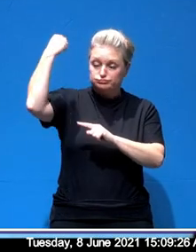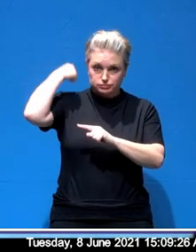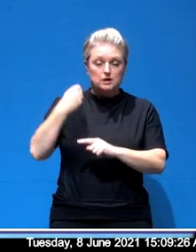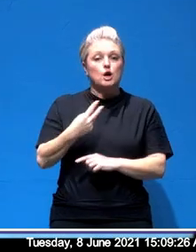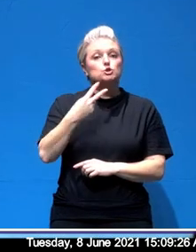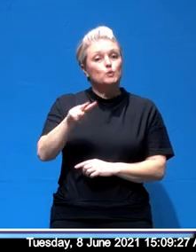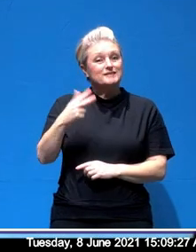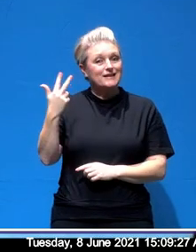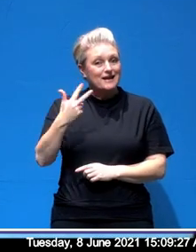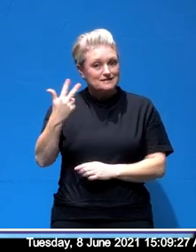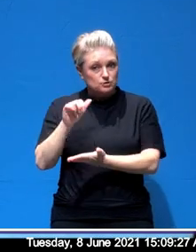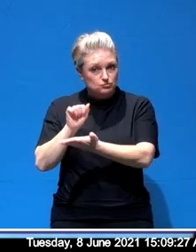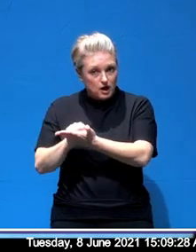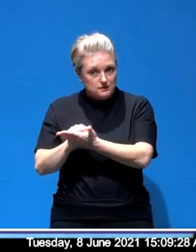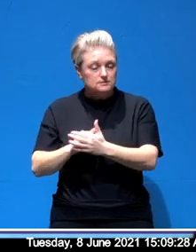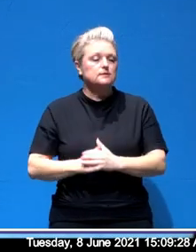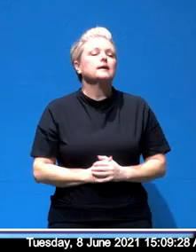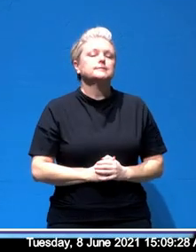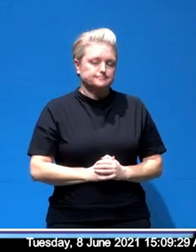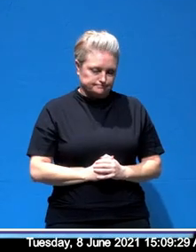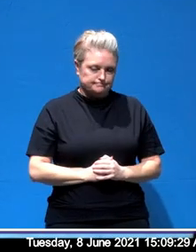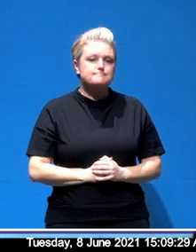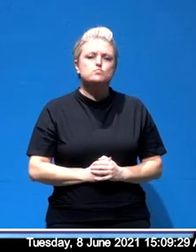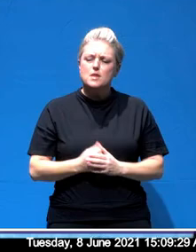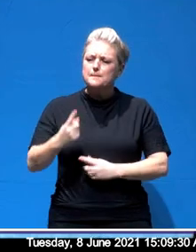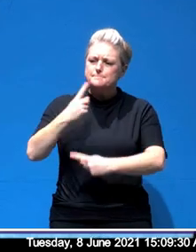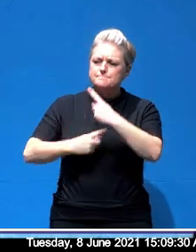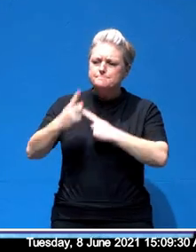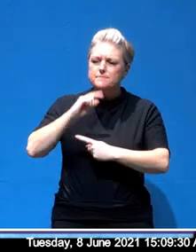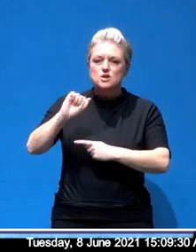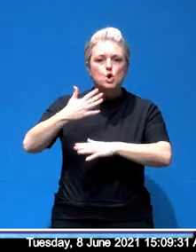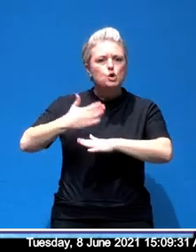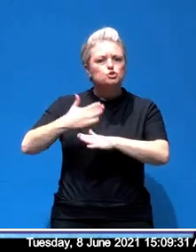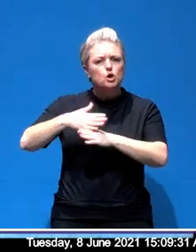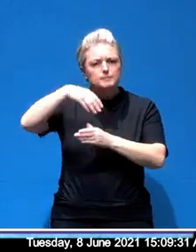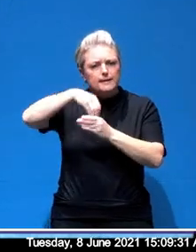Can you tell me what that role involves? What are the core components of that role?